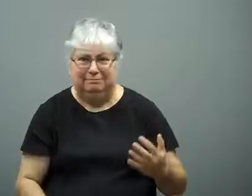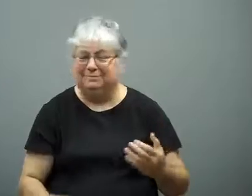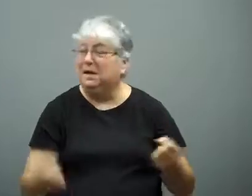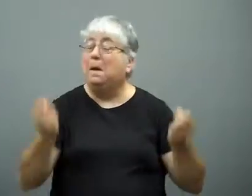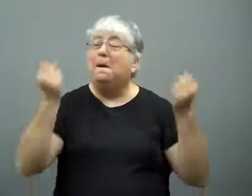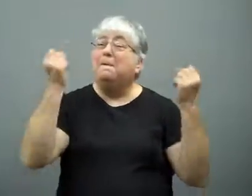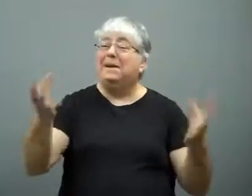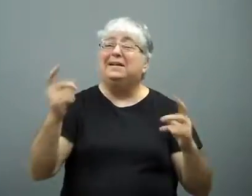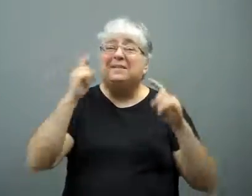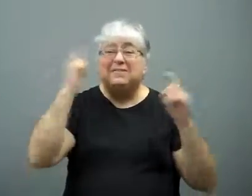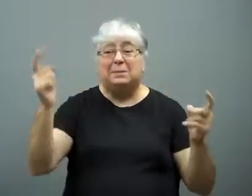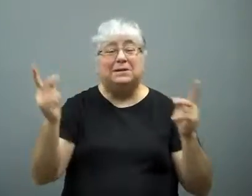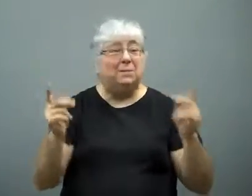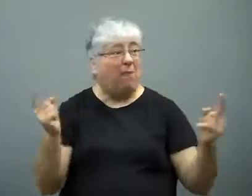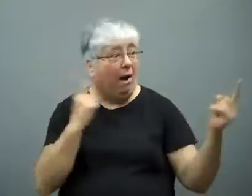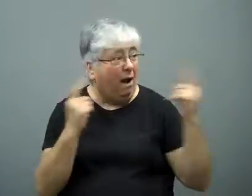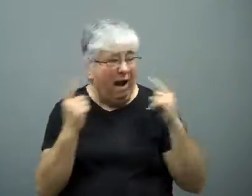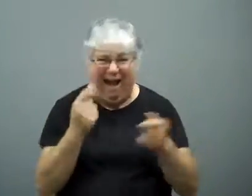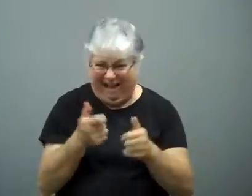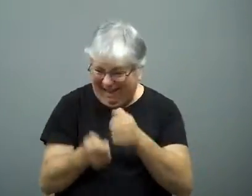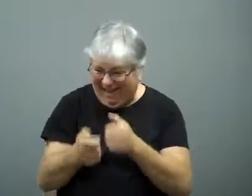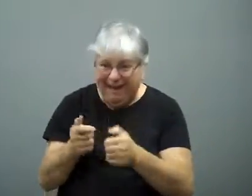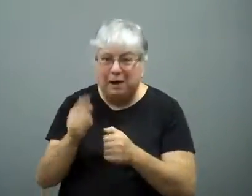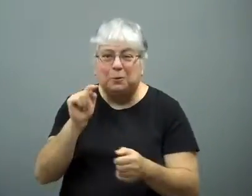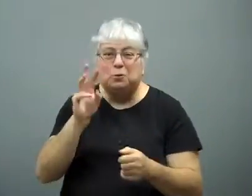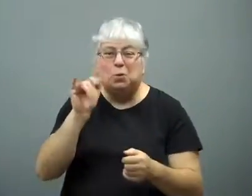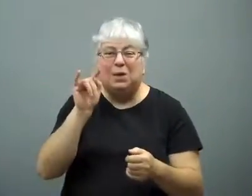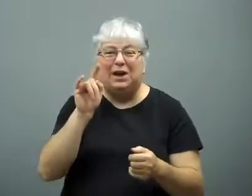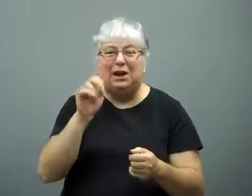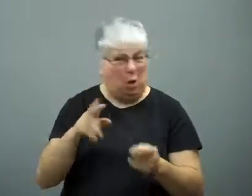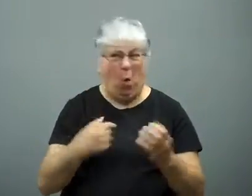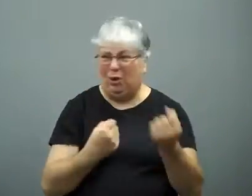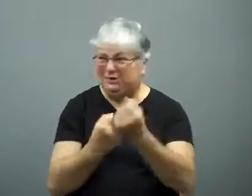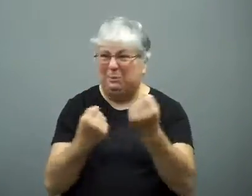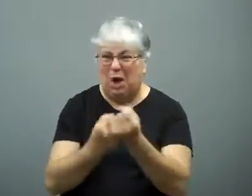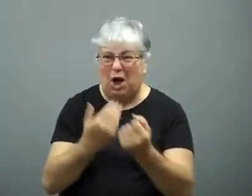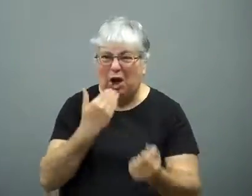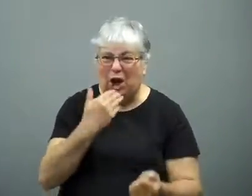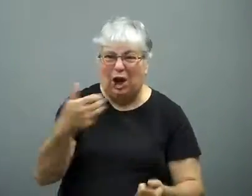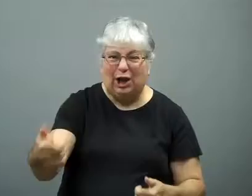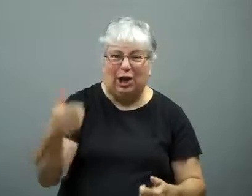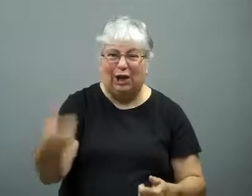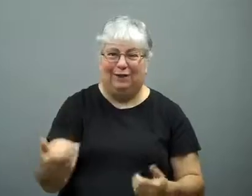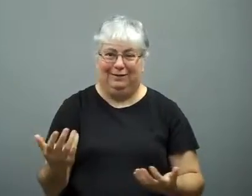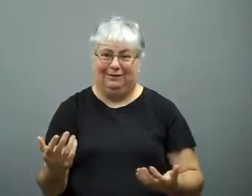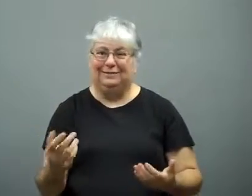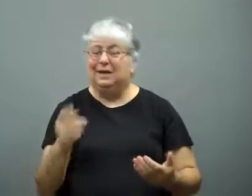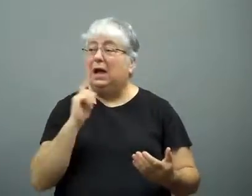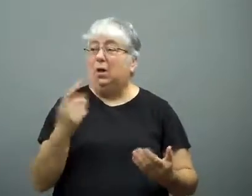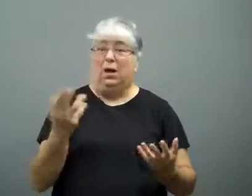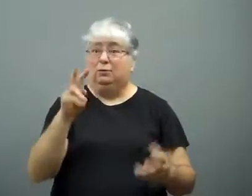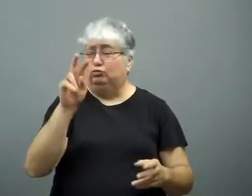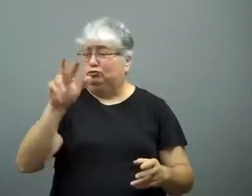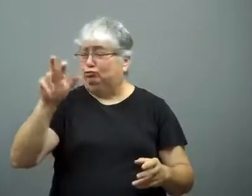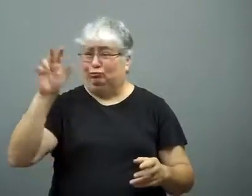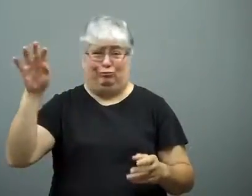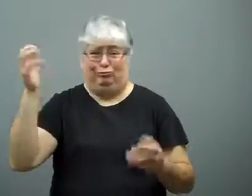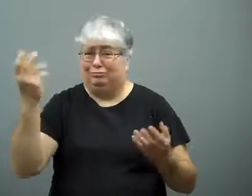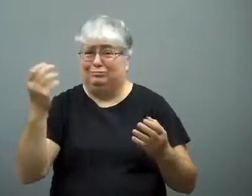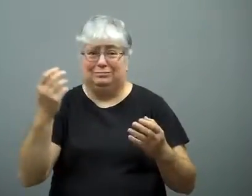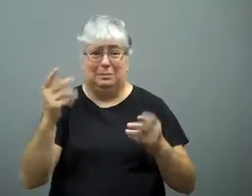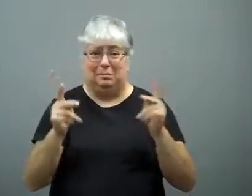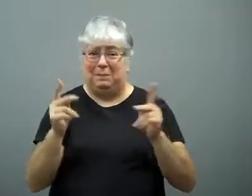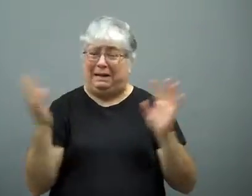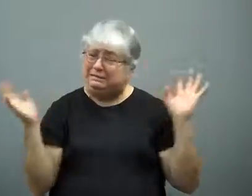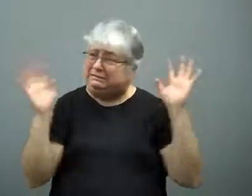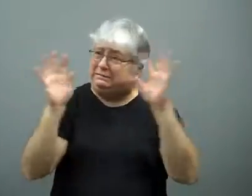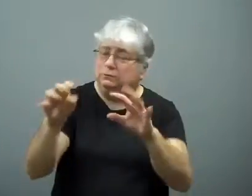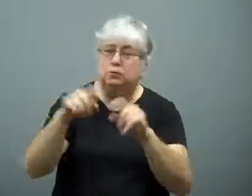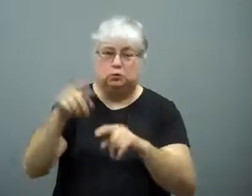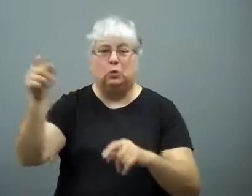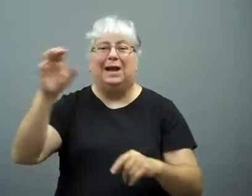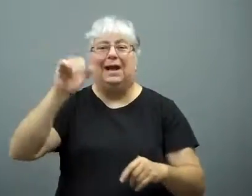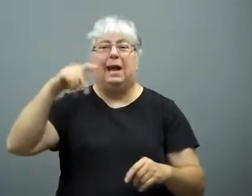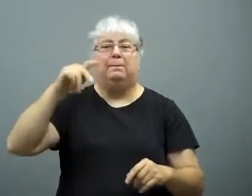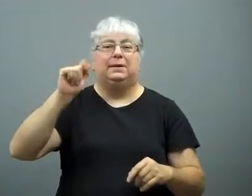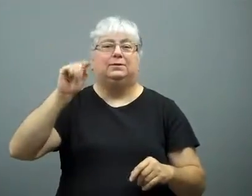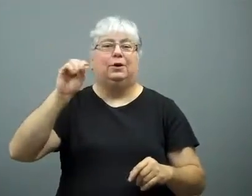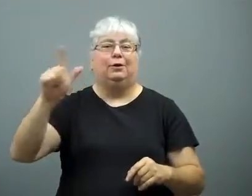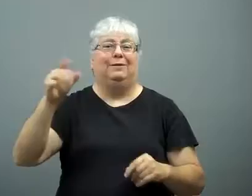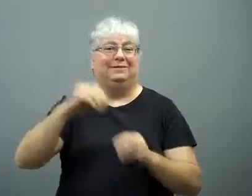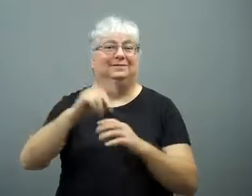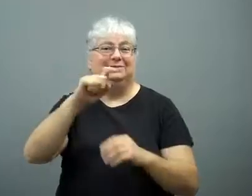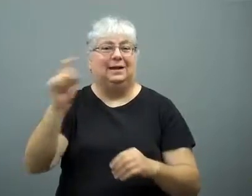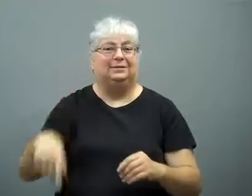Many celebrities tweeted their support.